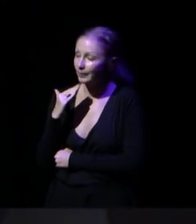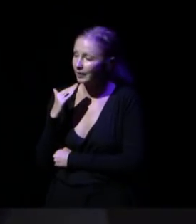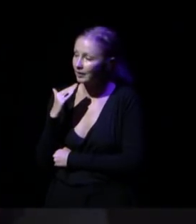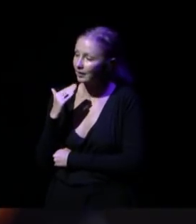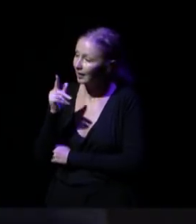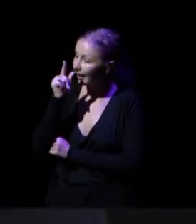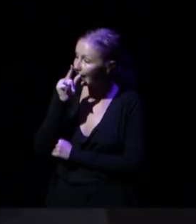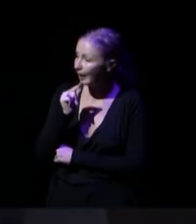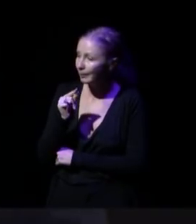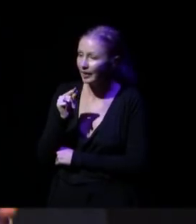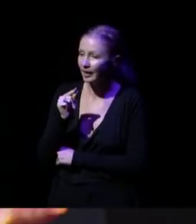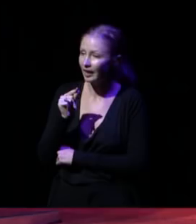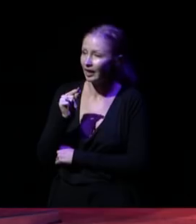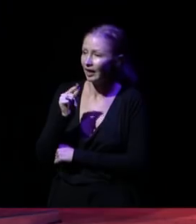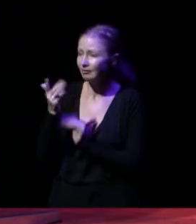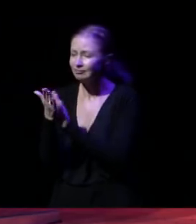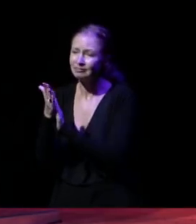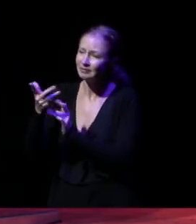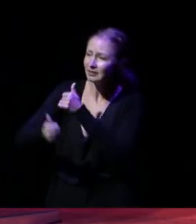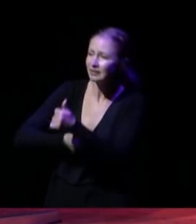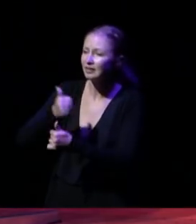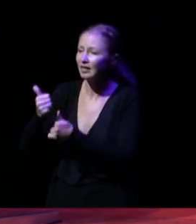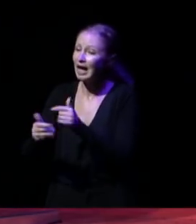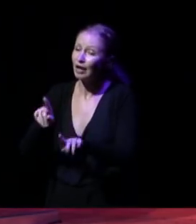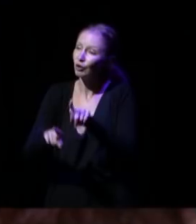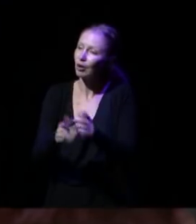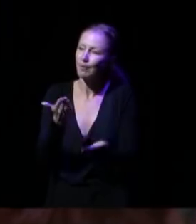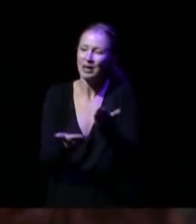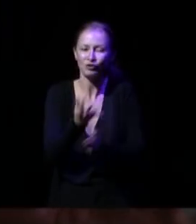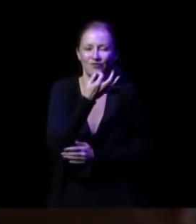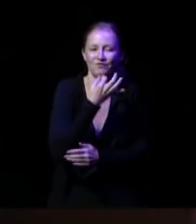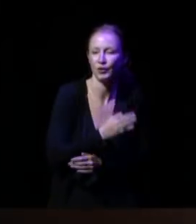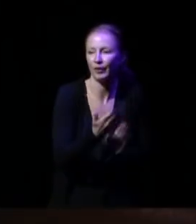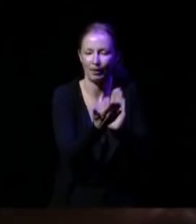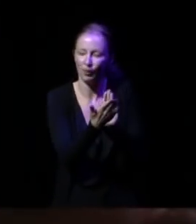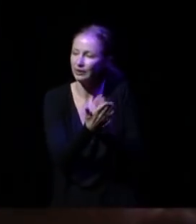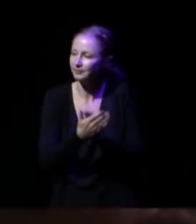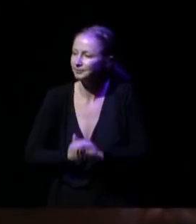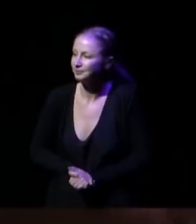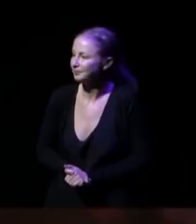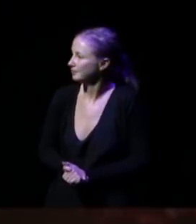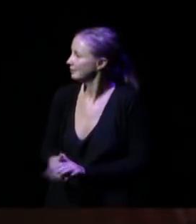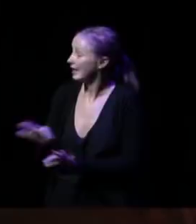as worshipped as the few that are. don't judge us. Yes, absolutely, yeah. That's a given. Thank you so much.